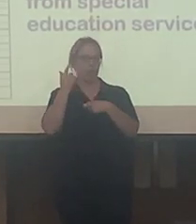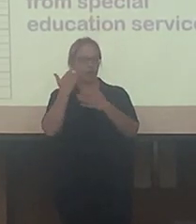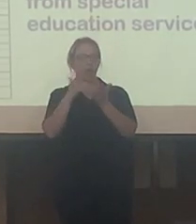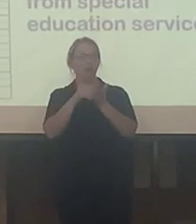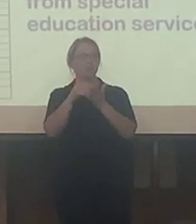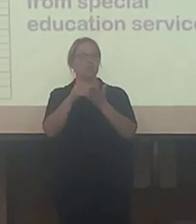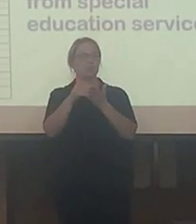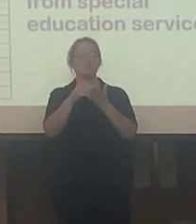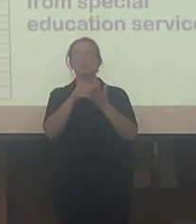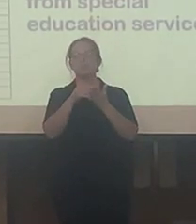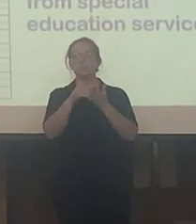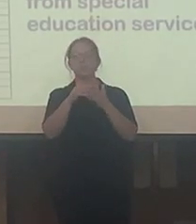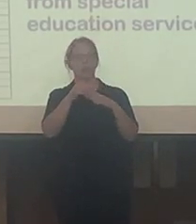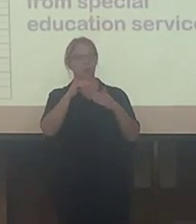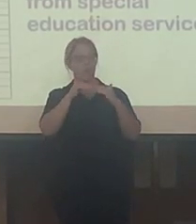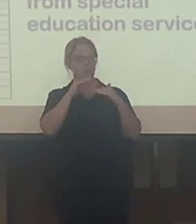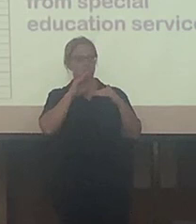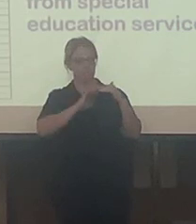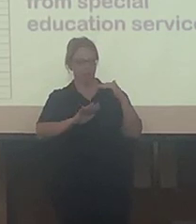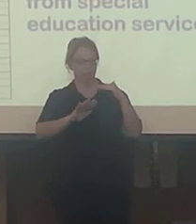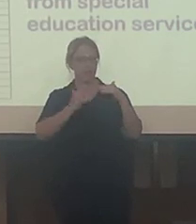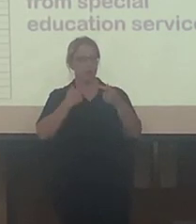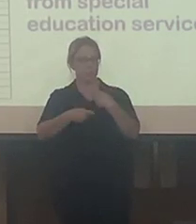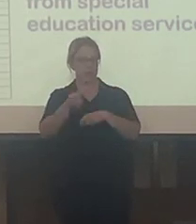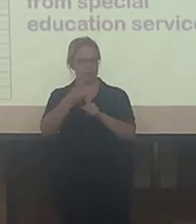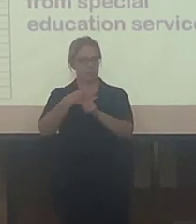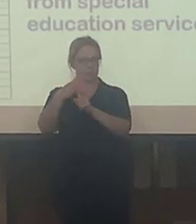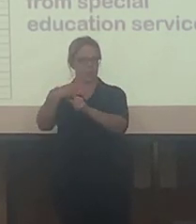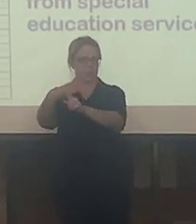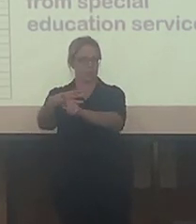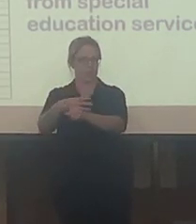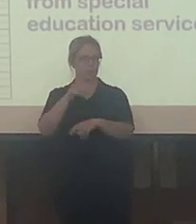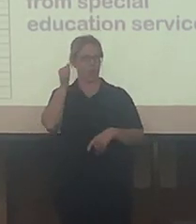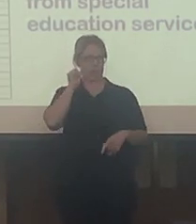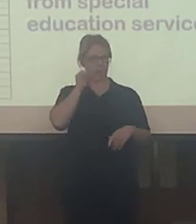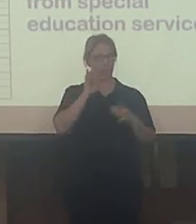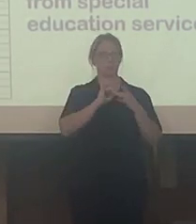always replace them every six months so audiology is really a service i'm not saying that the school